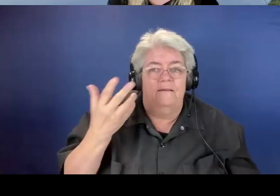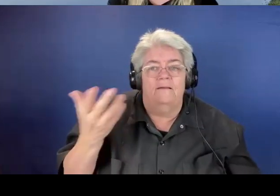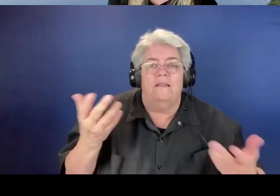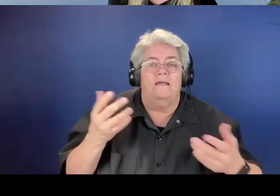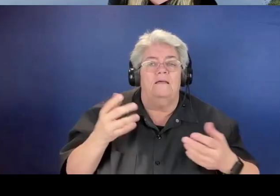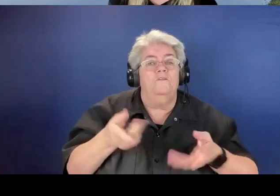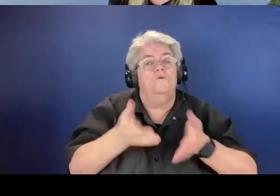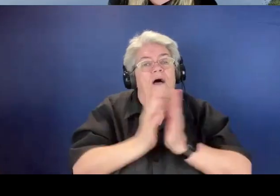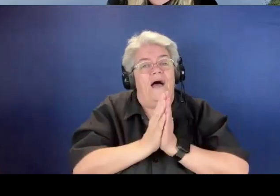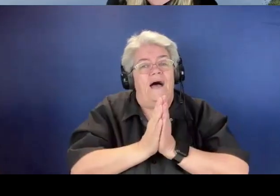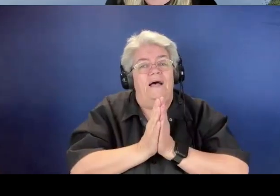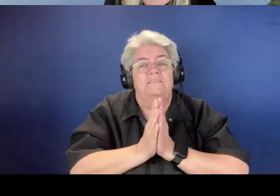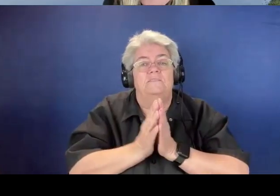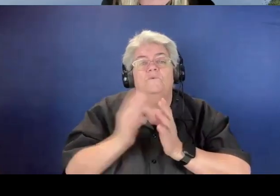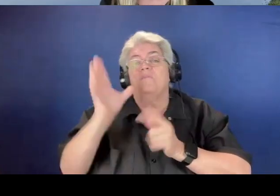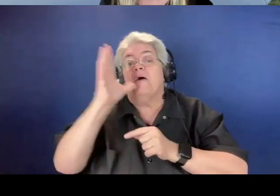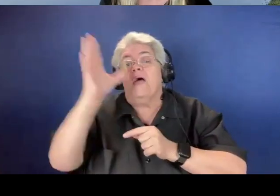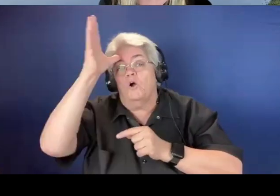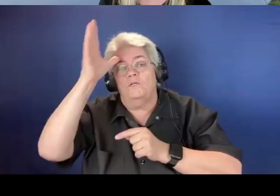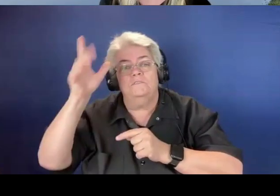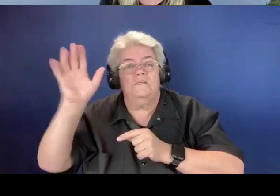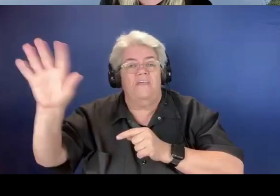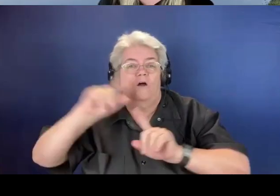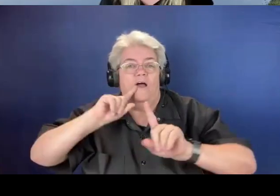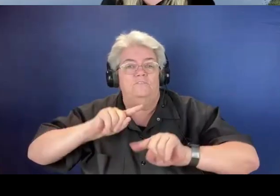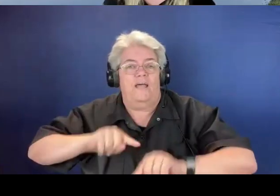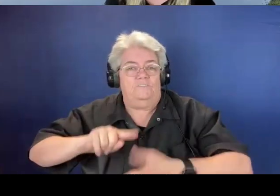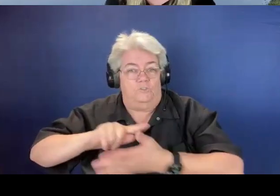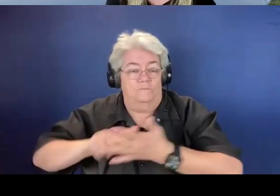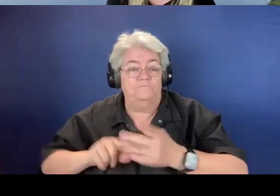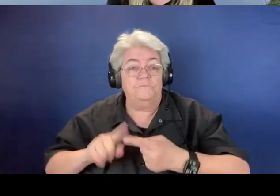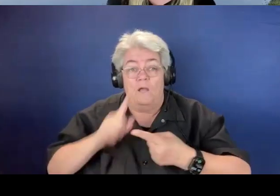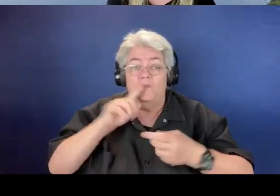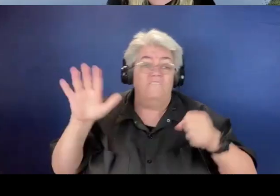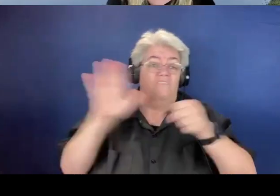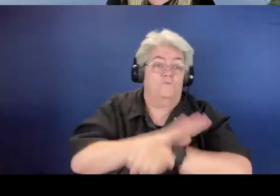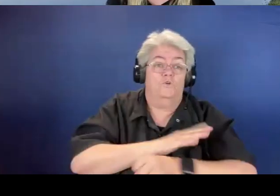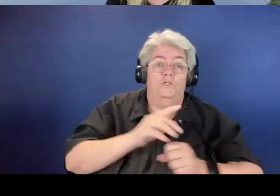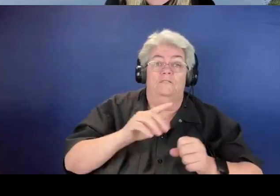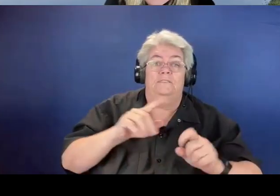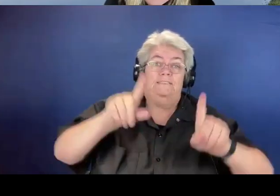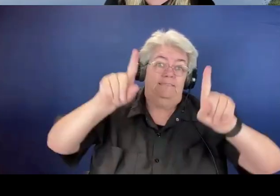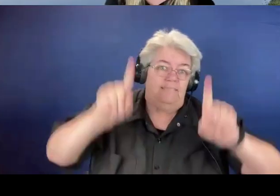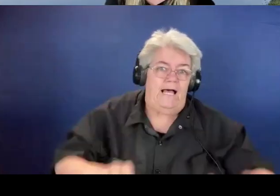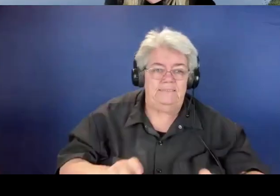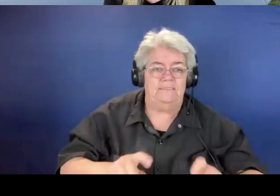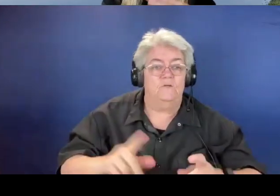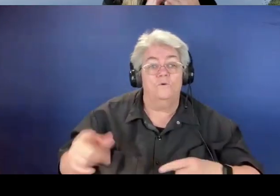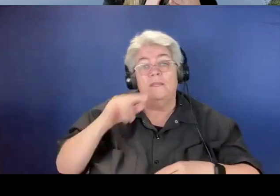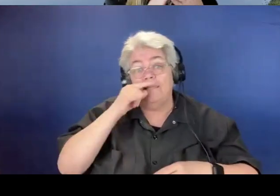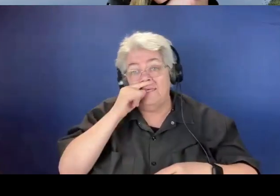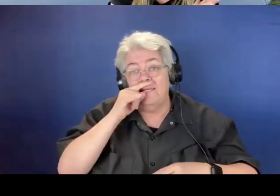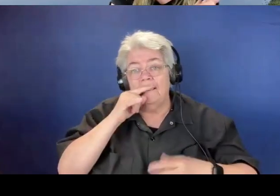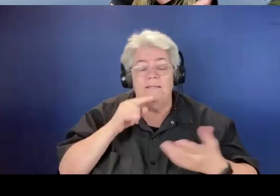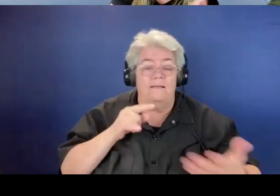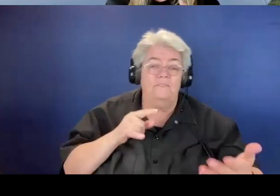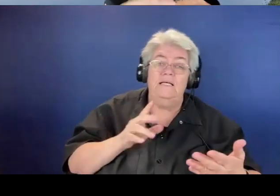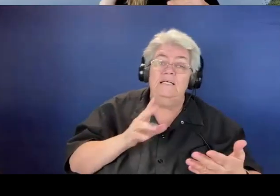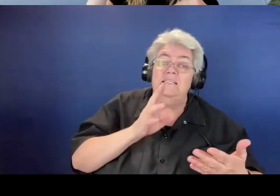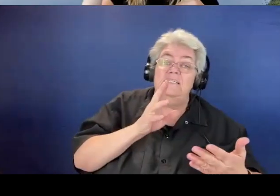through parent questionnaire all the way through a full test battery like the APT/HI where the child has to answer questions that go from speech detection